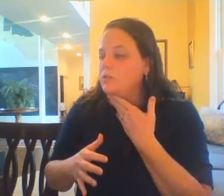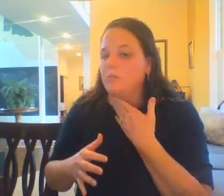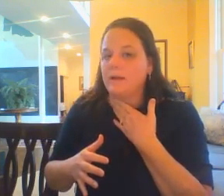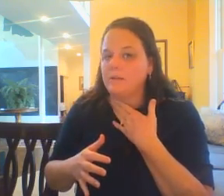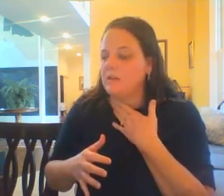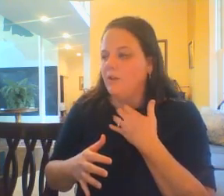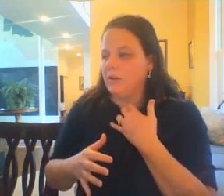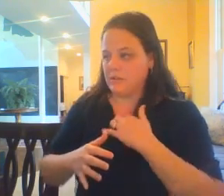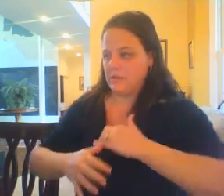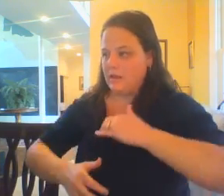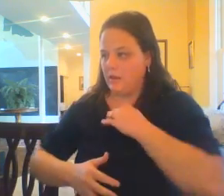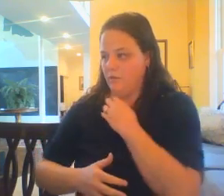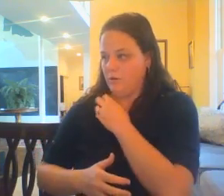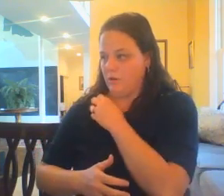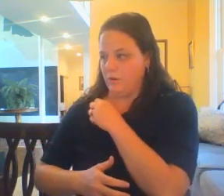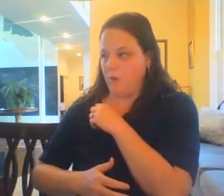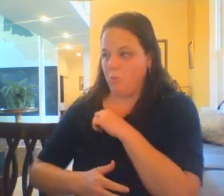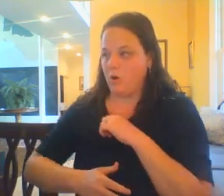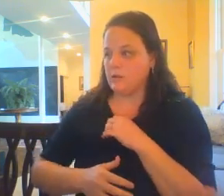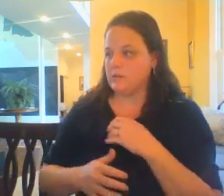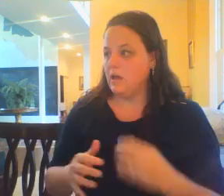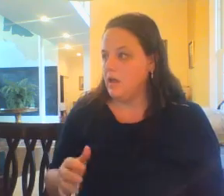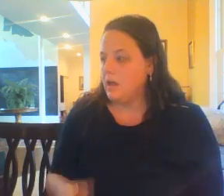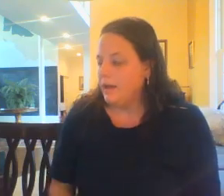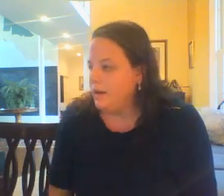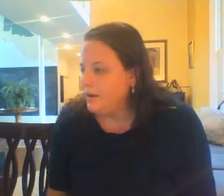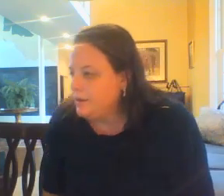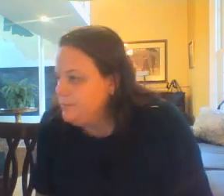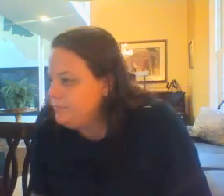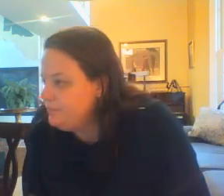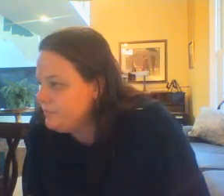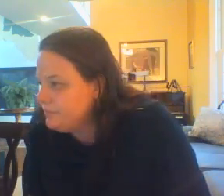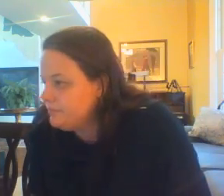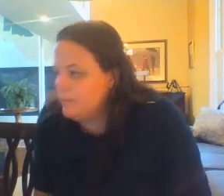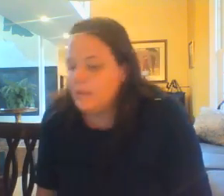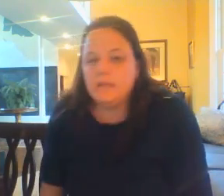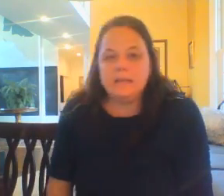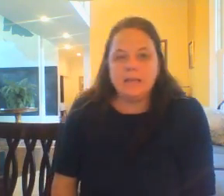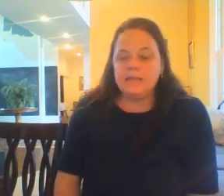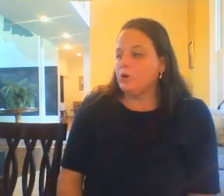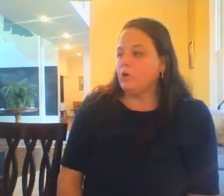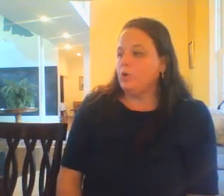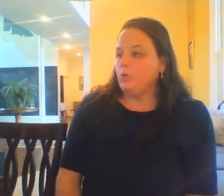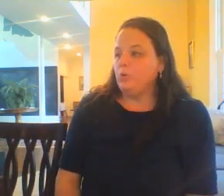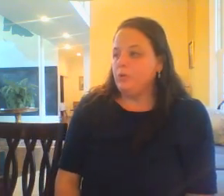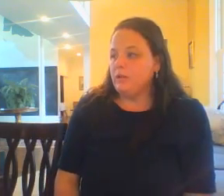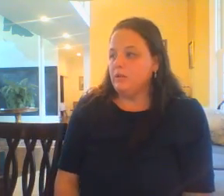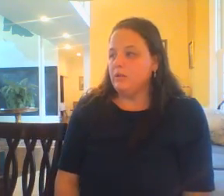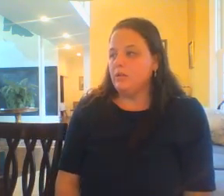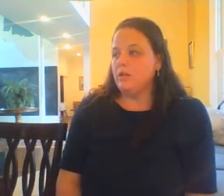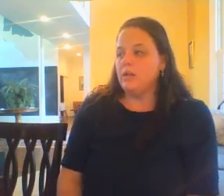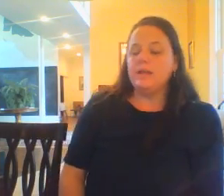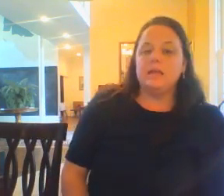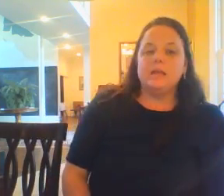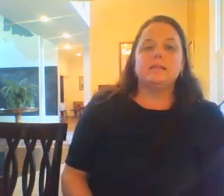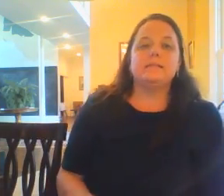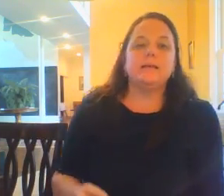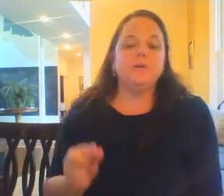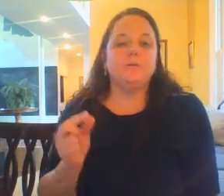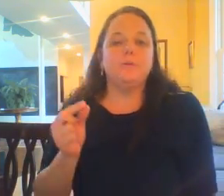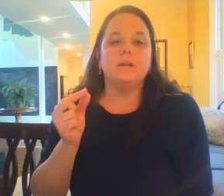you might count think you'll see that